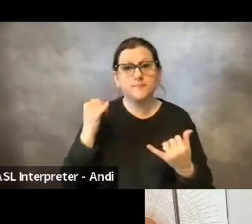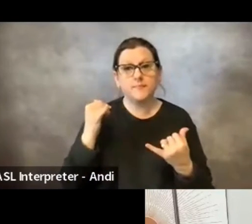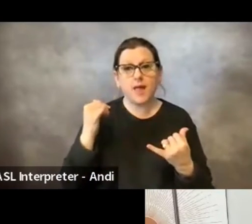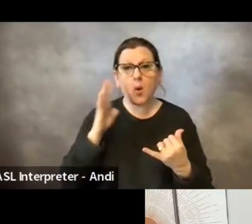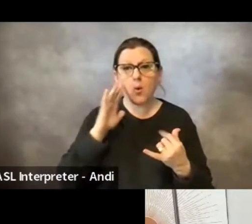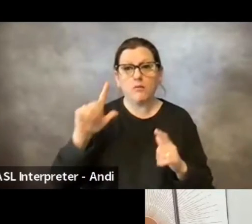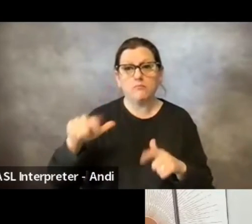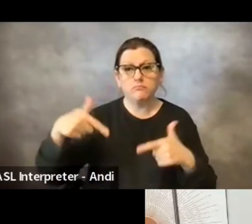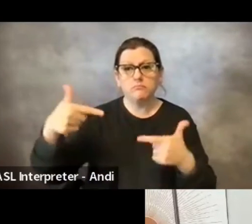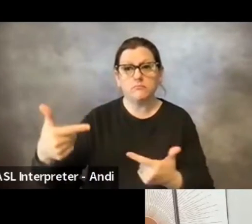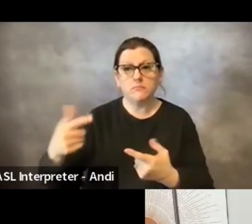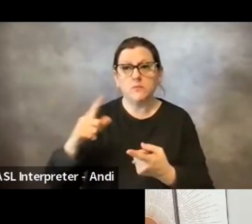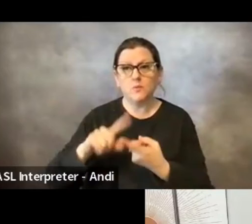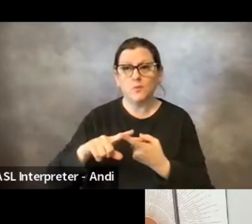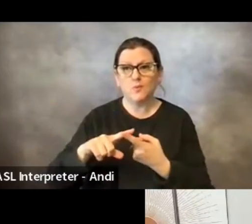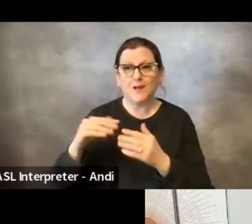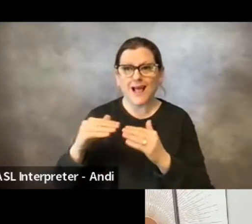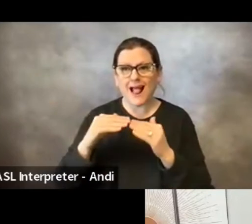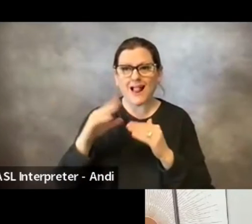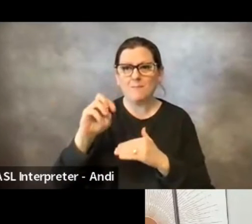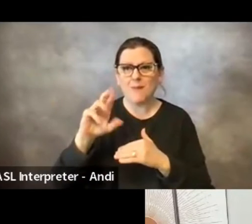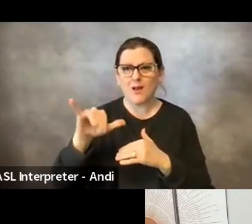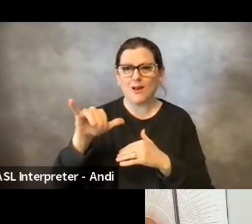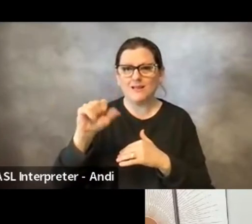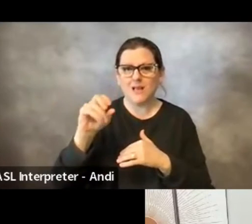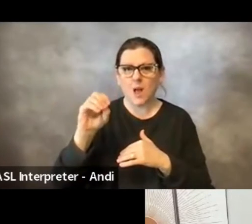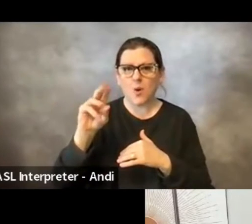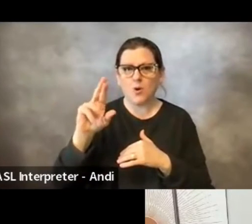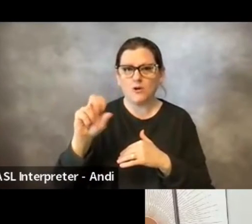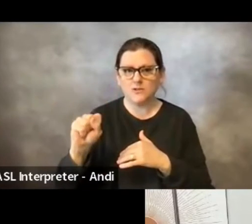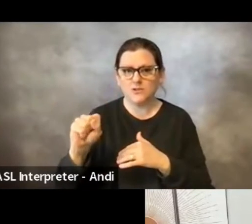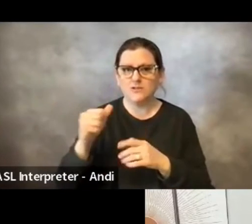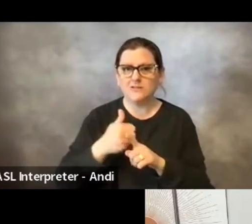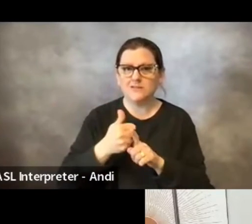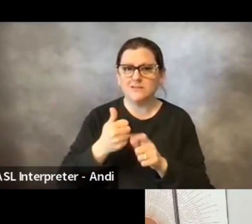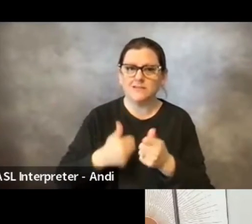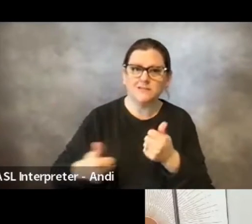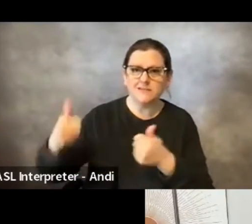to my colleague, Mary Sowers, who's the Executive director of the National Association of